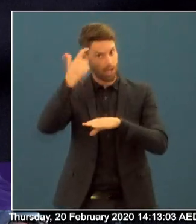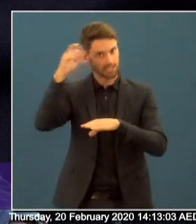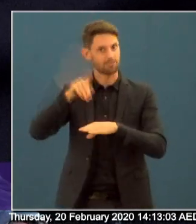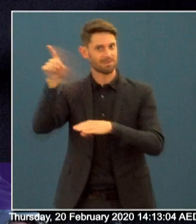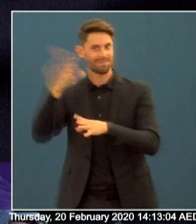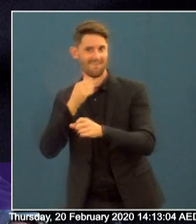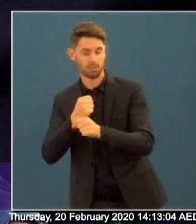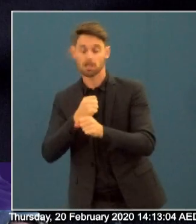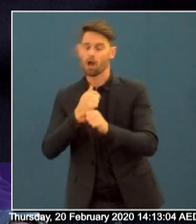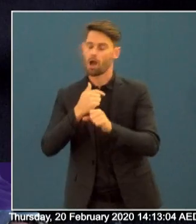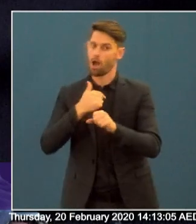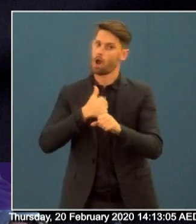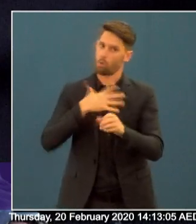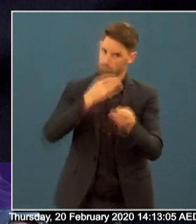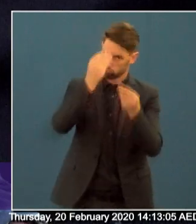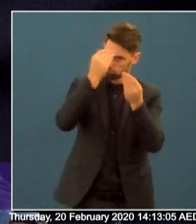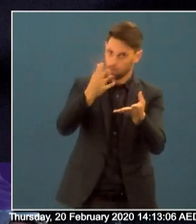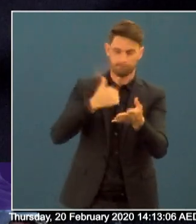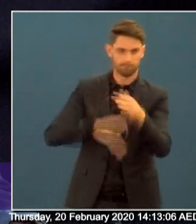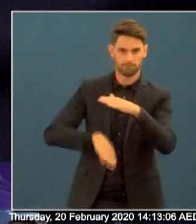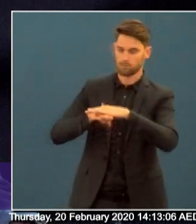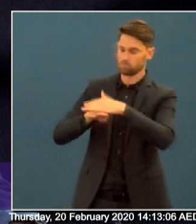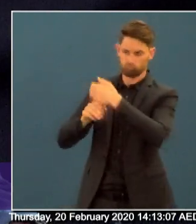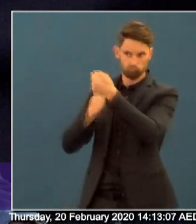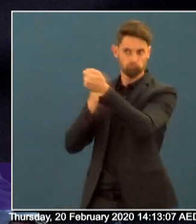I fully support the work that the Commonwealth has initiated